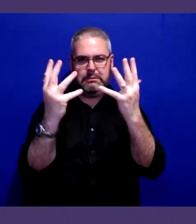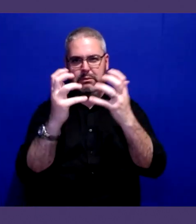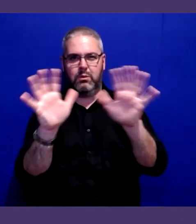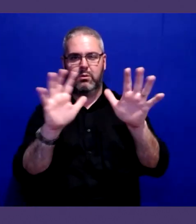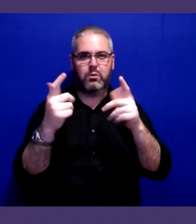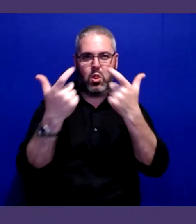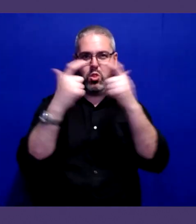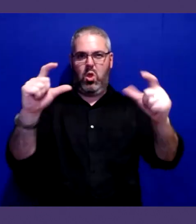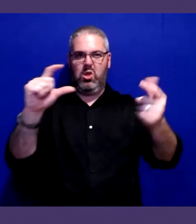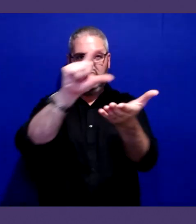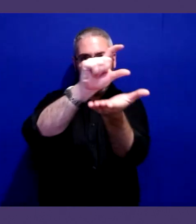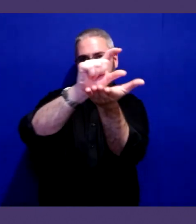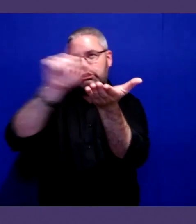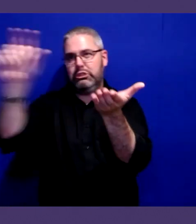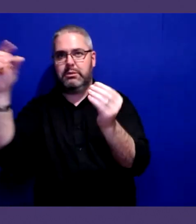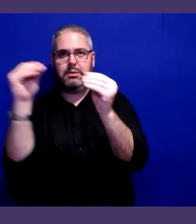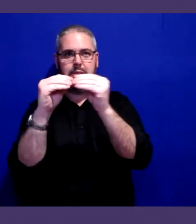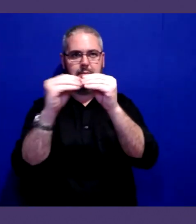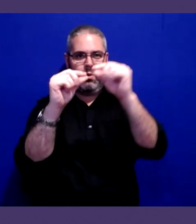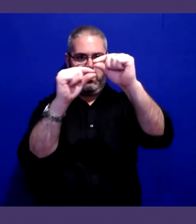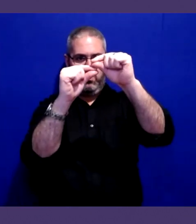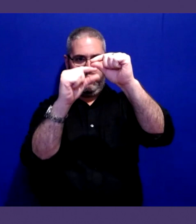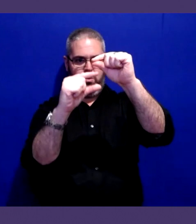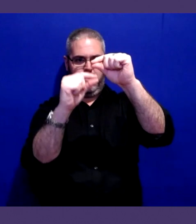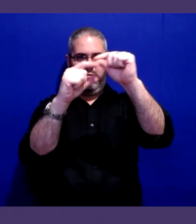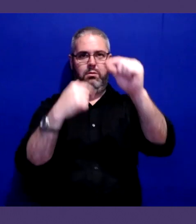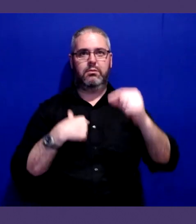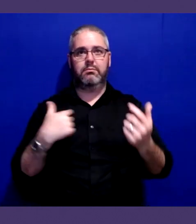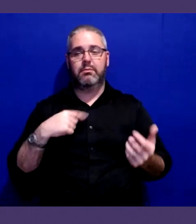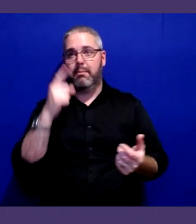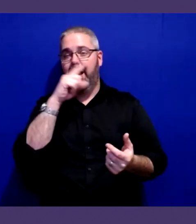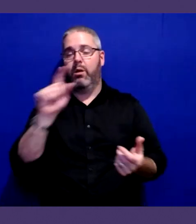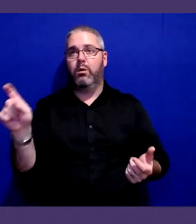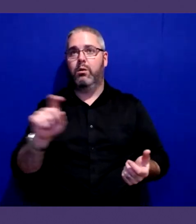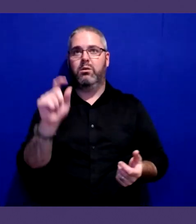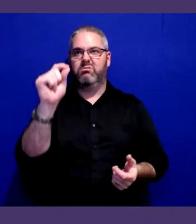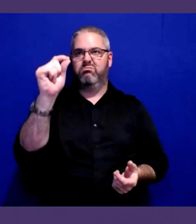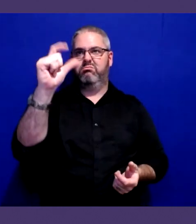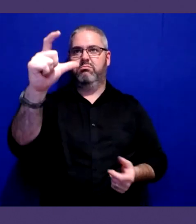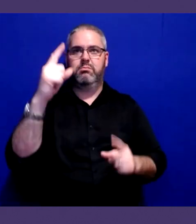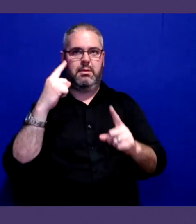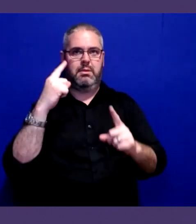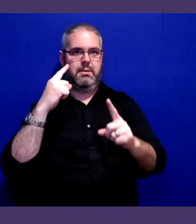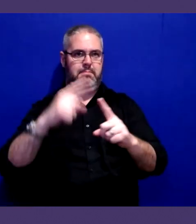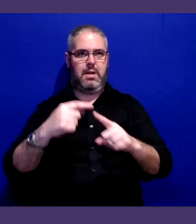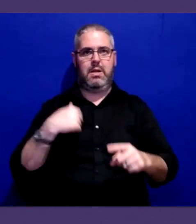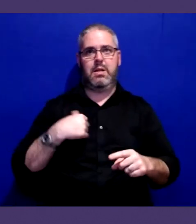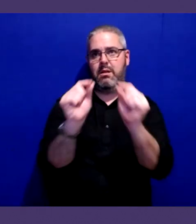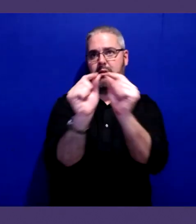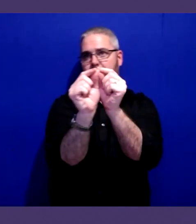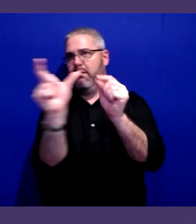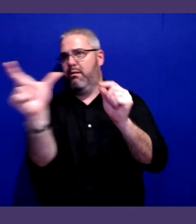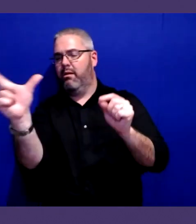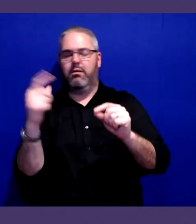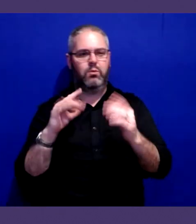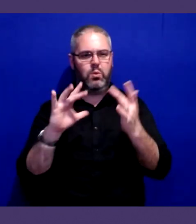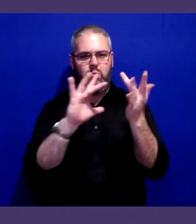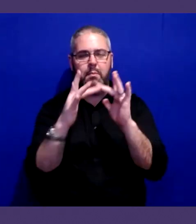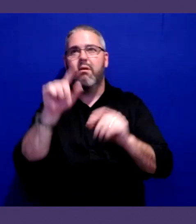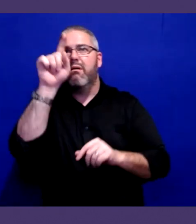spacing, and a big mouse pointer, and the wide scroll bar. I need websites to work with my settings.